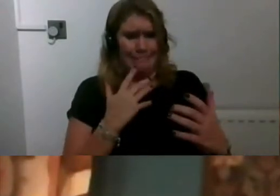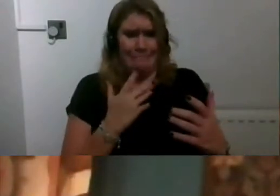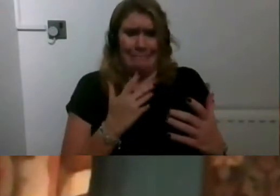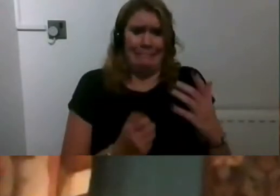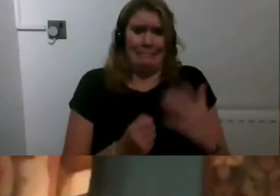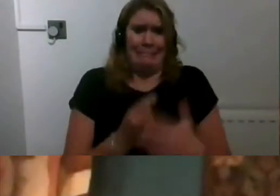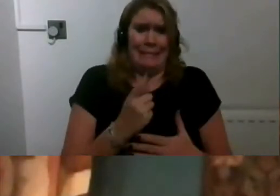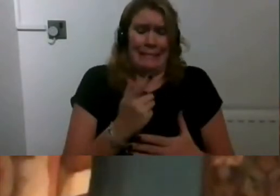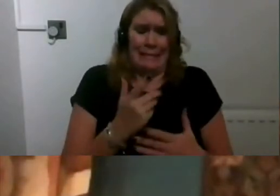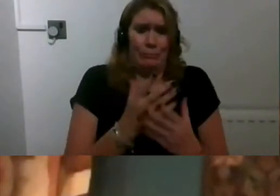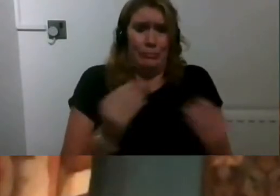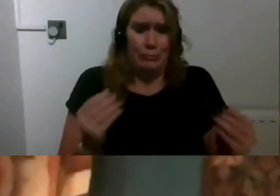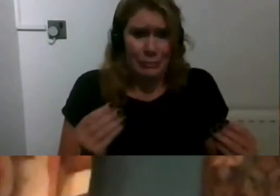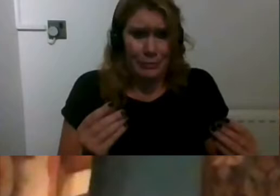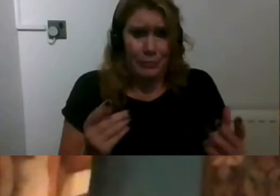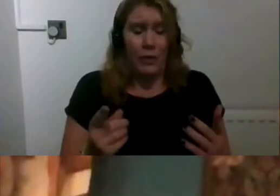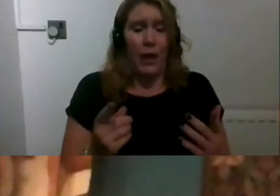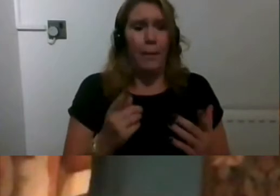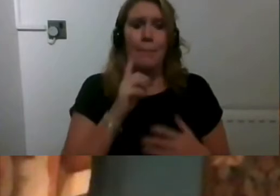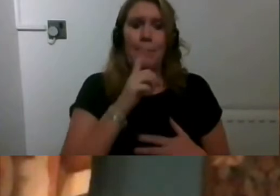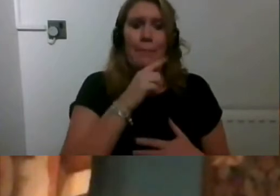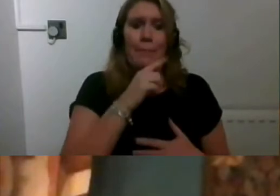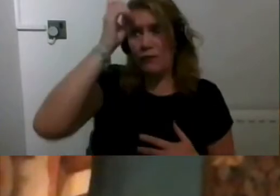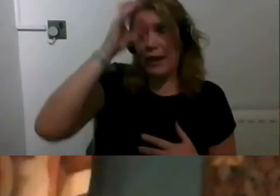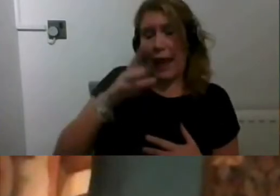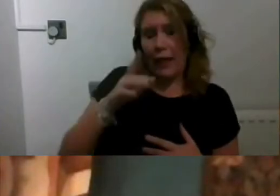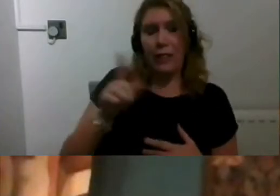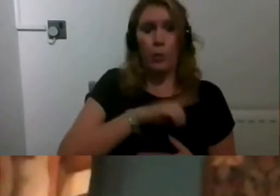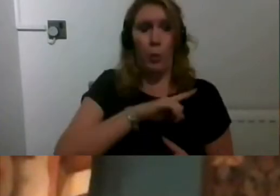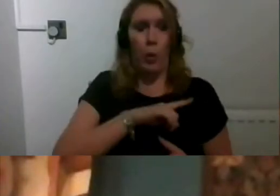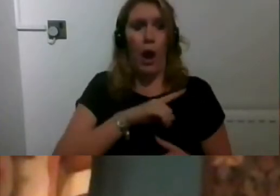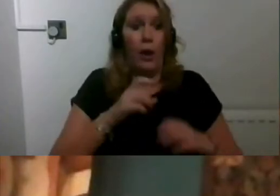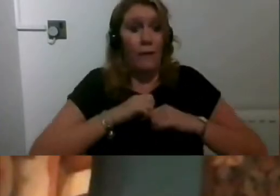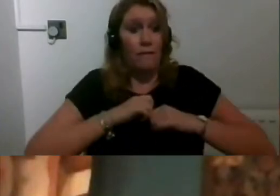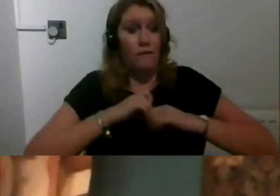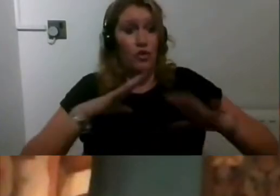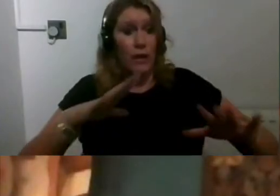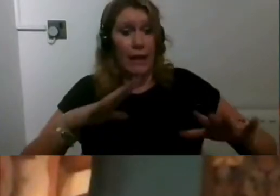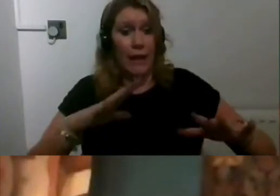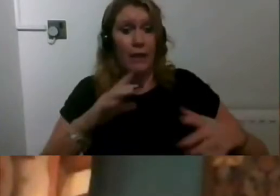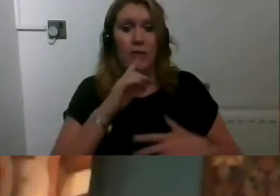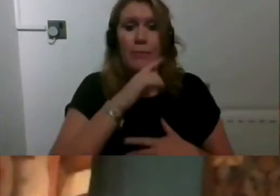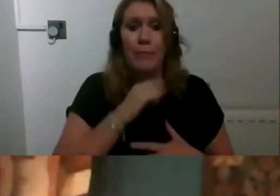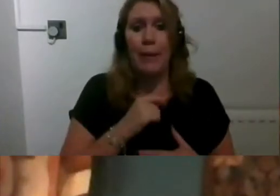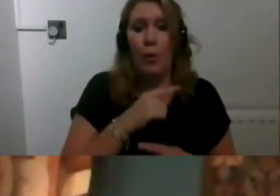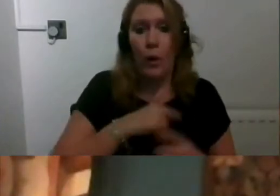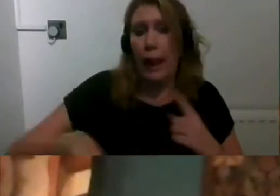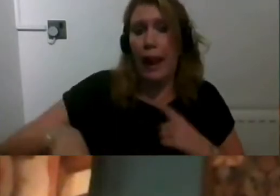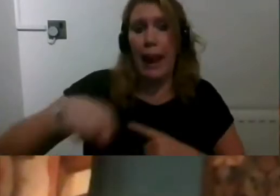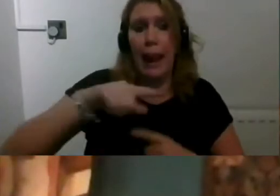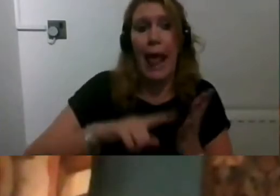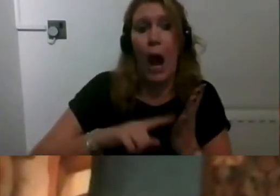Because of people like Lowell, Greenwood and Huxley. Who railed against the sybarite